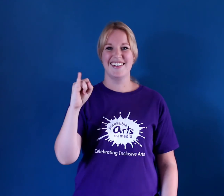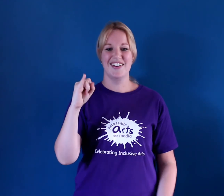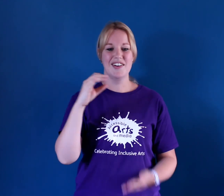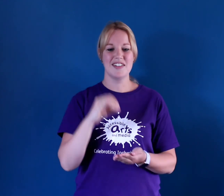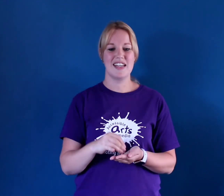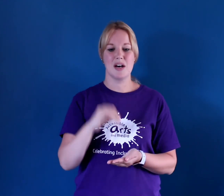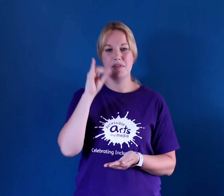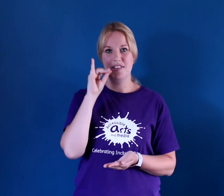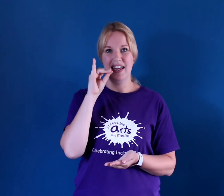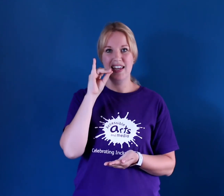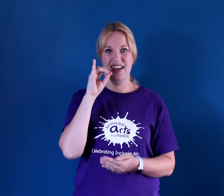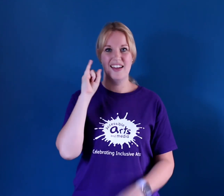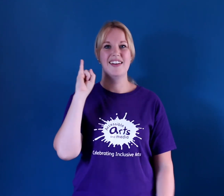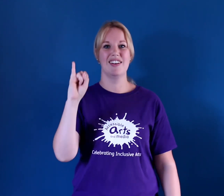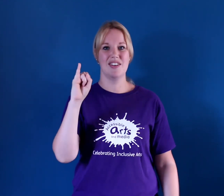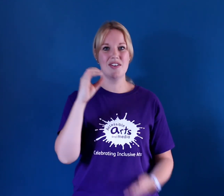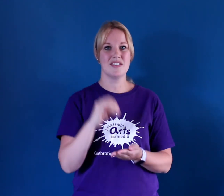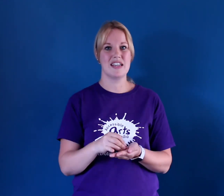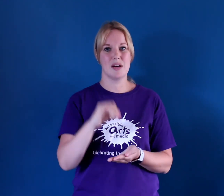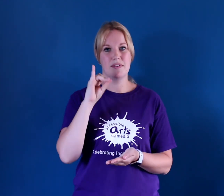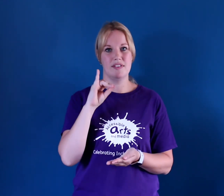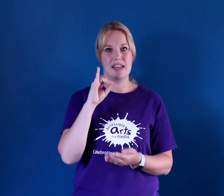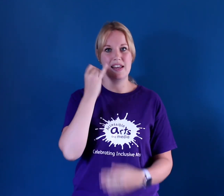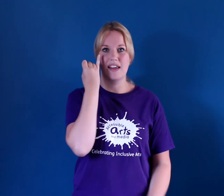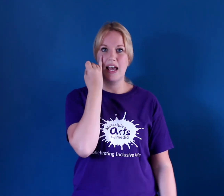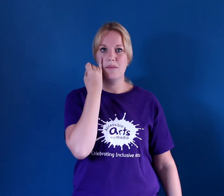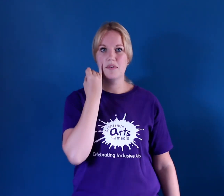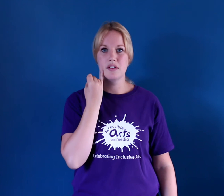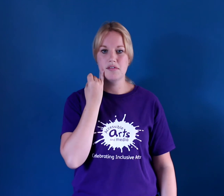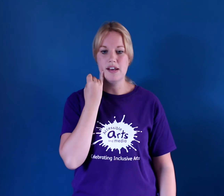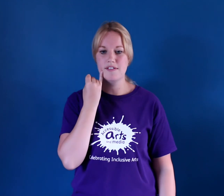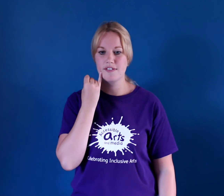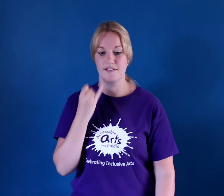Naughty cup of tea, naughty cup of tea came to grief.